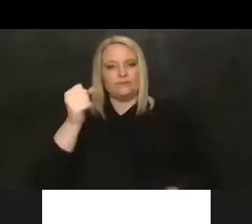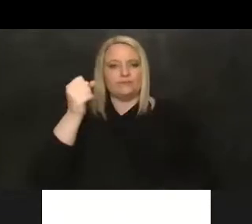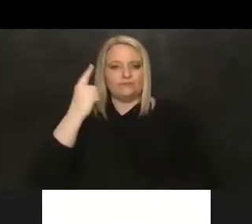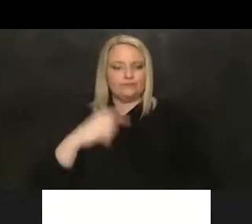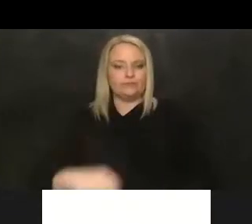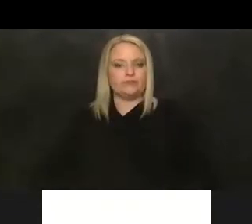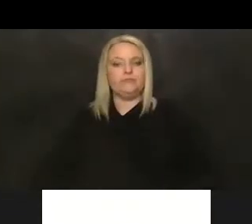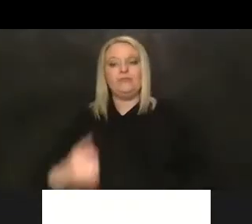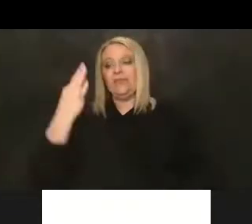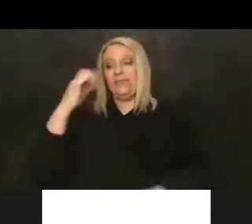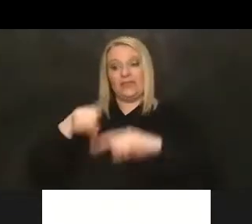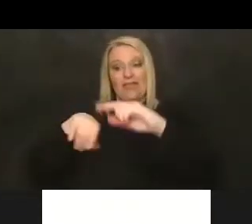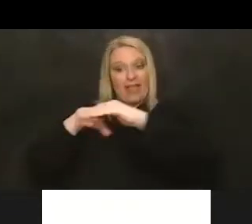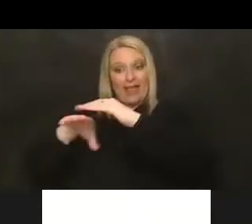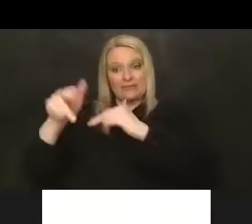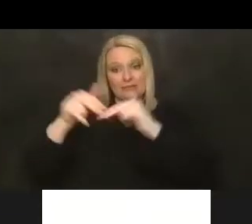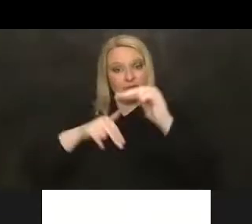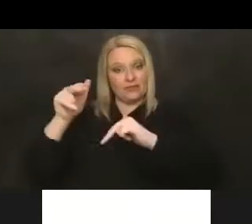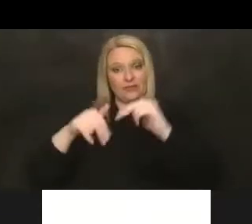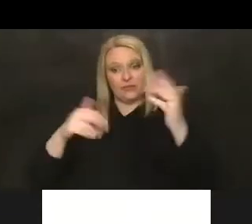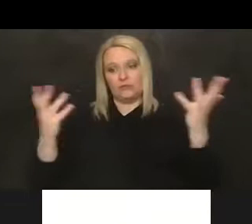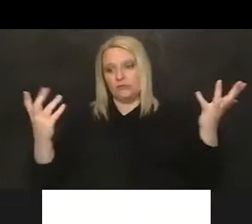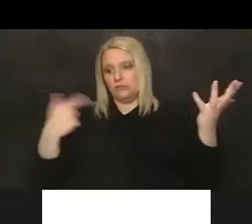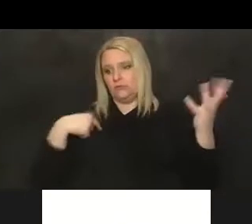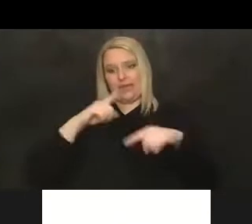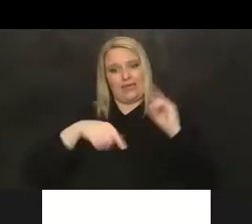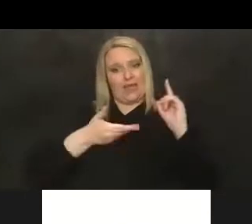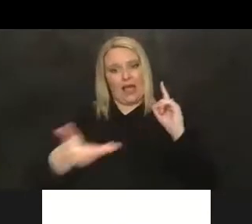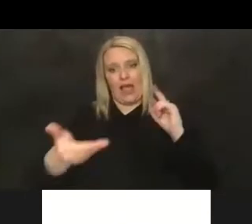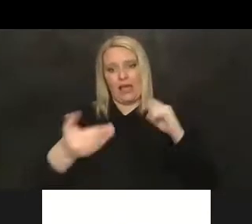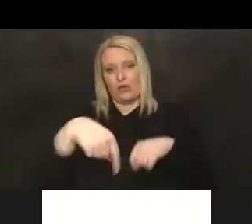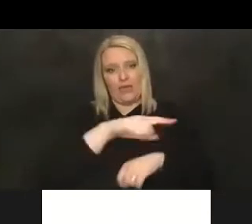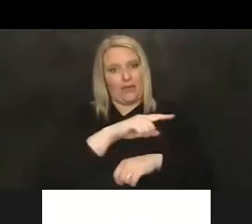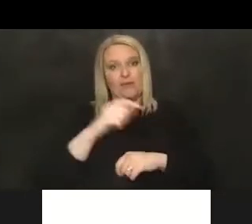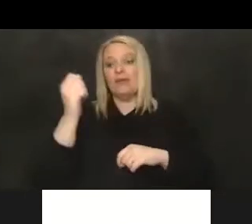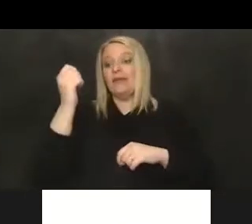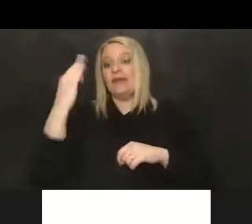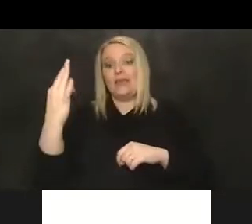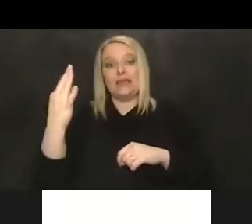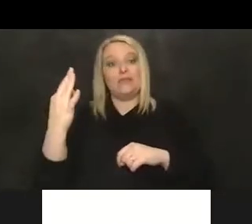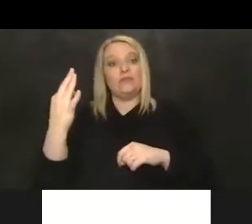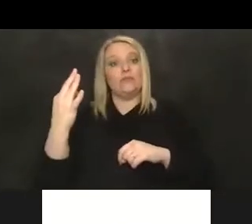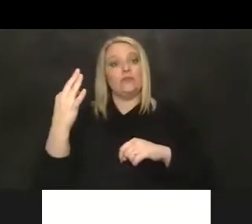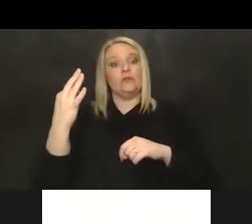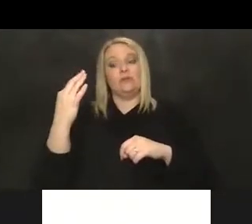can't get into the building, I can't hire those people. If I have there's a sound designer who is